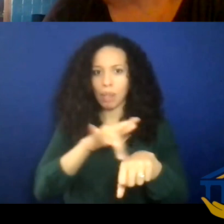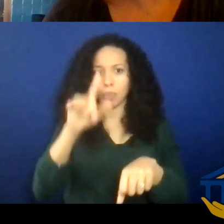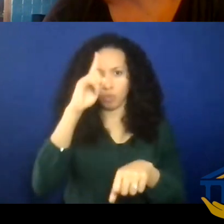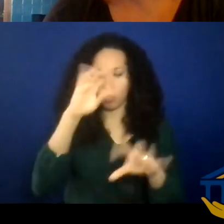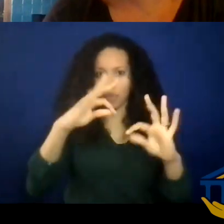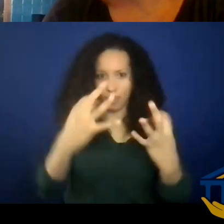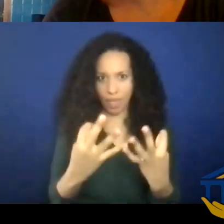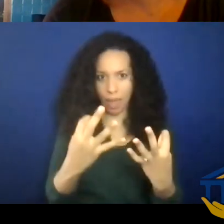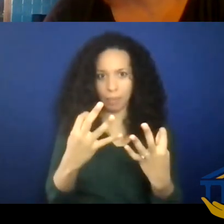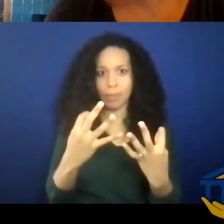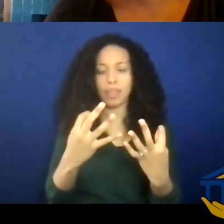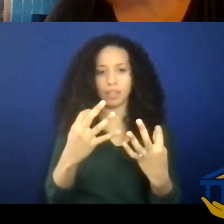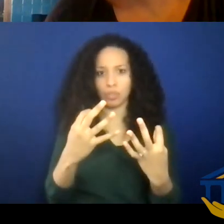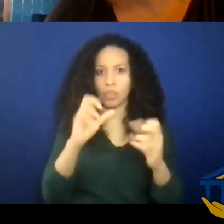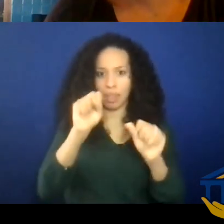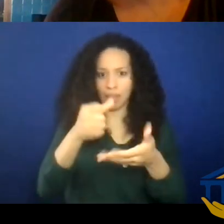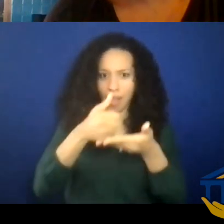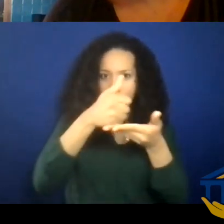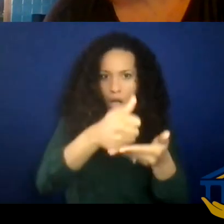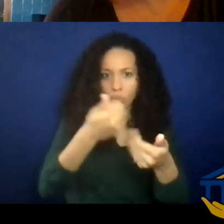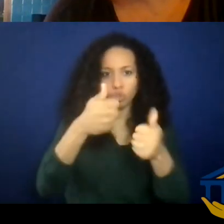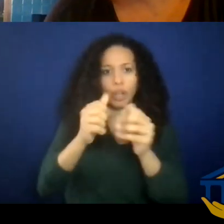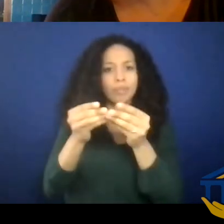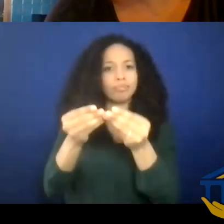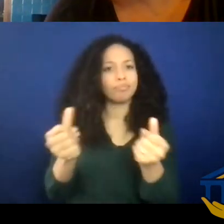you resolve a dispute that you're having with the school district.